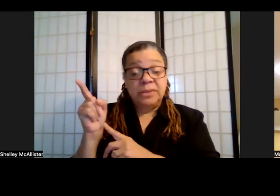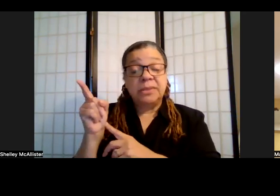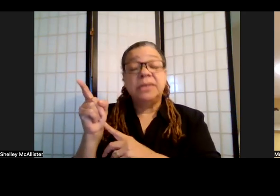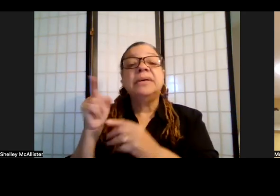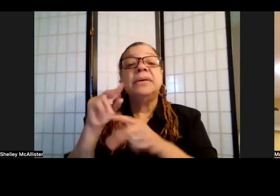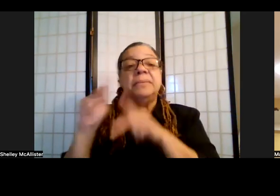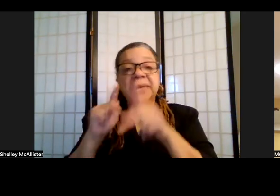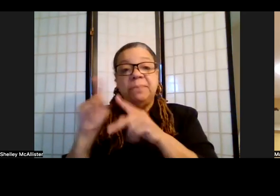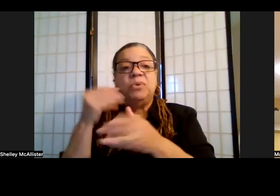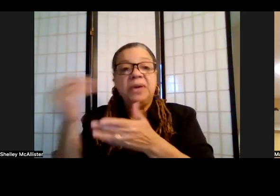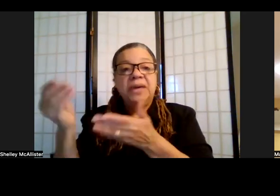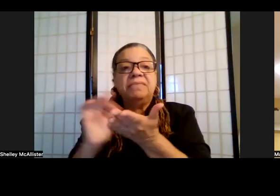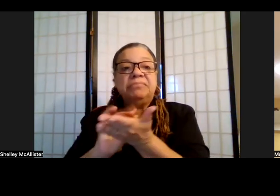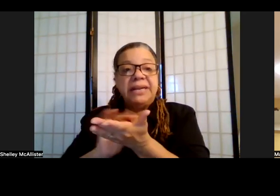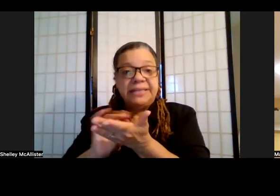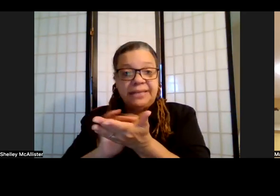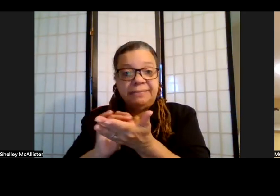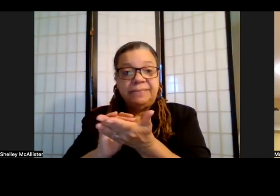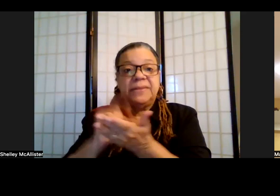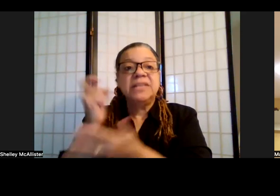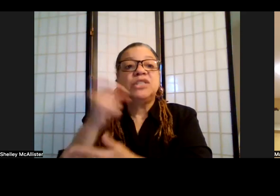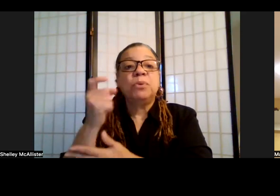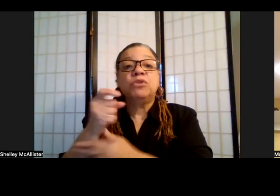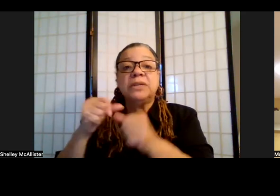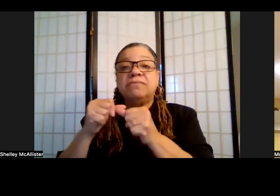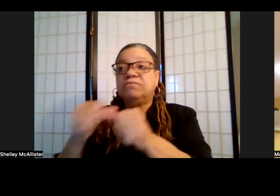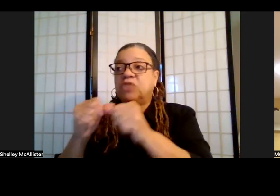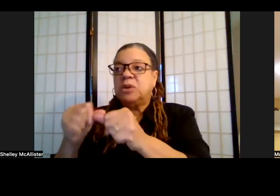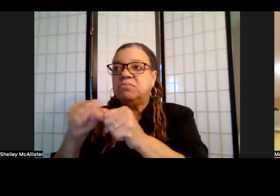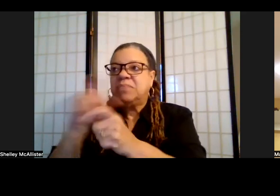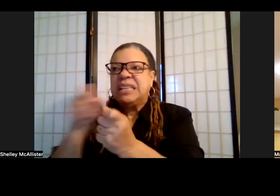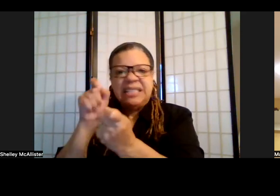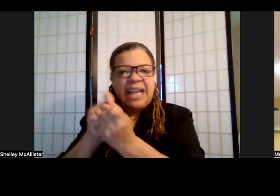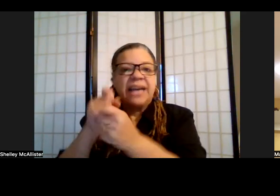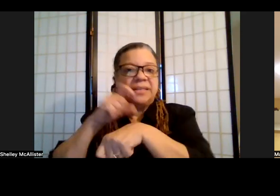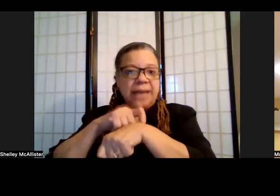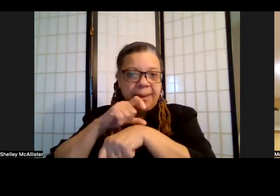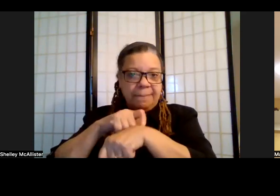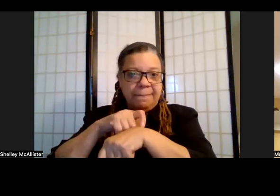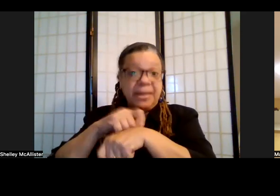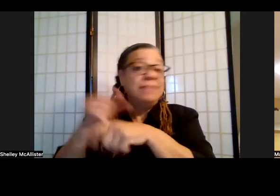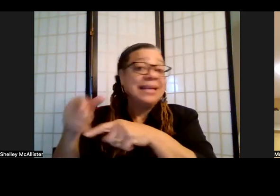antibiotic are supposed to take their drugs for a set and strict period of time. This period is based on experimental and clinical studies